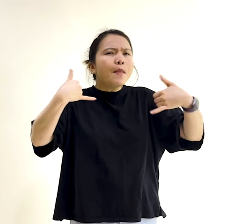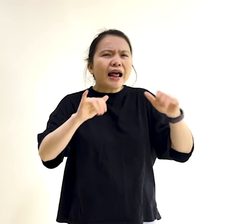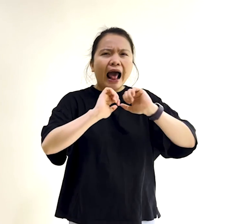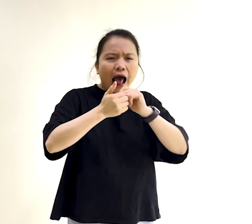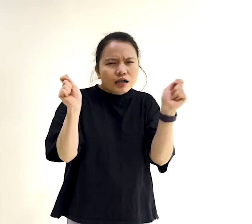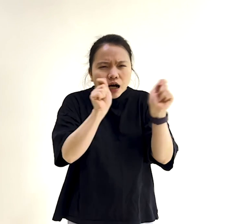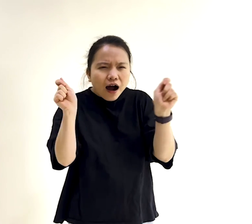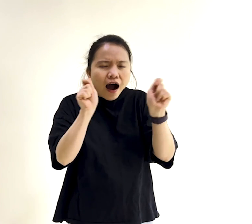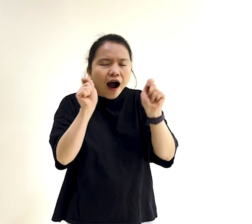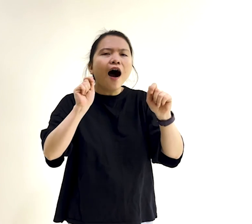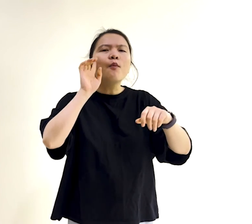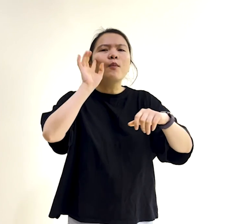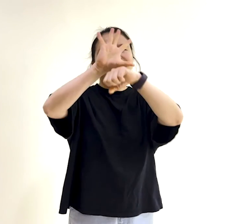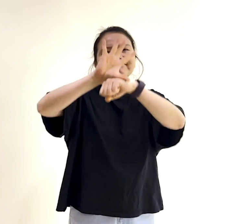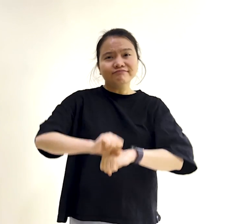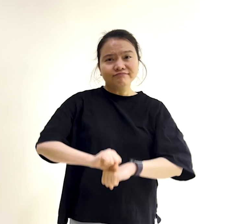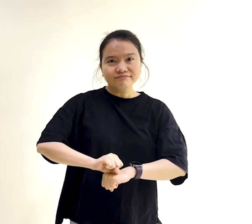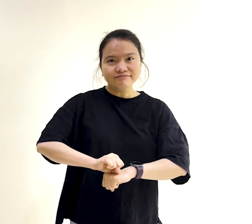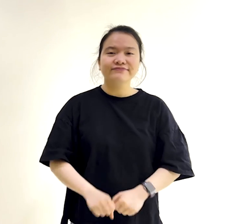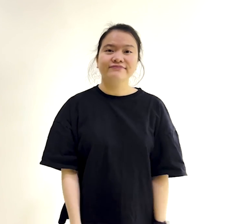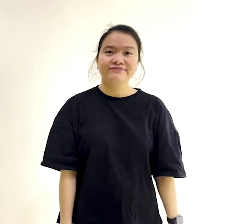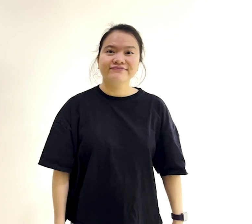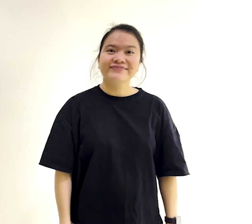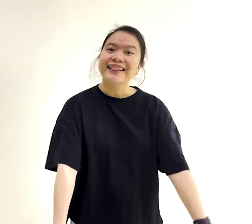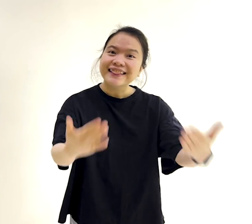Play and practice with the app and you will become familiar with its features. Thank you